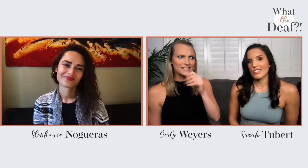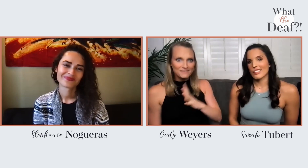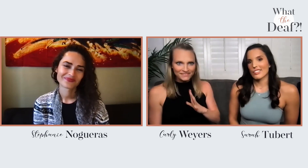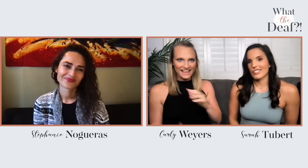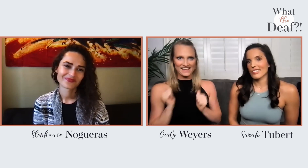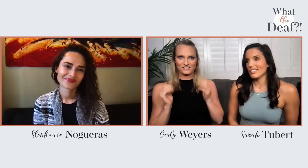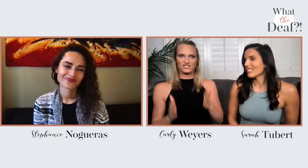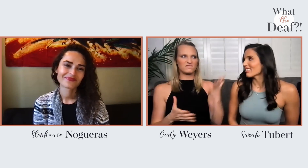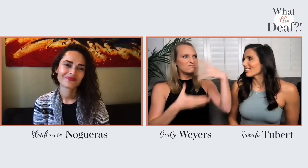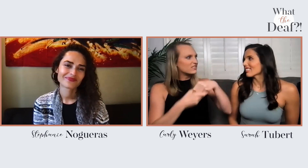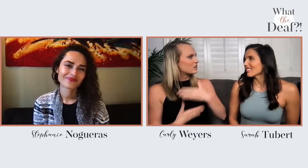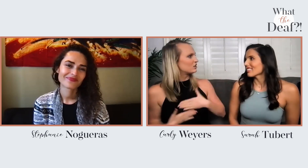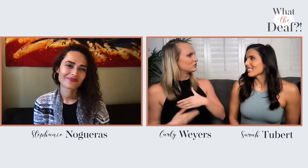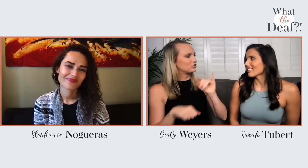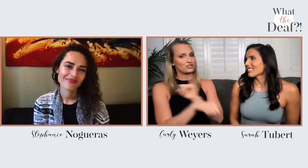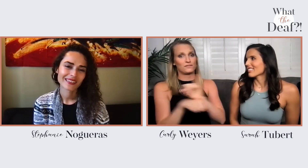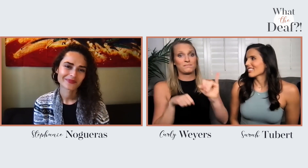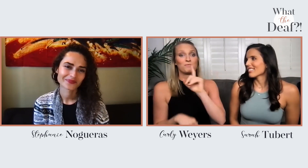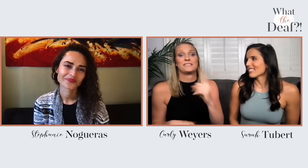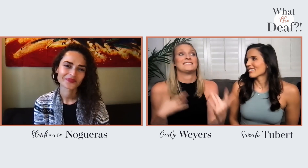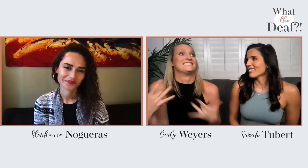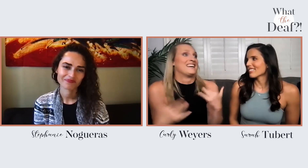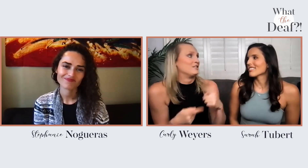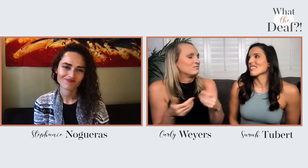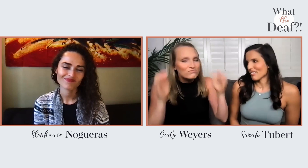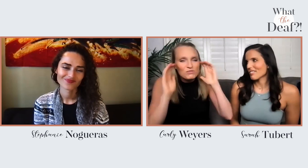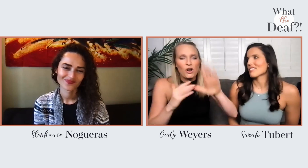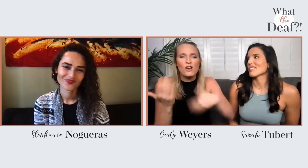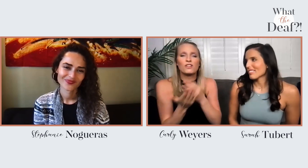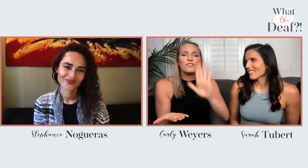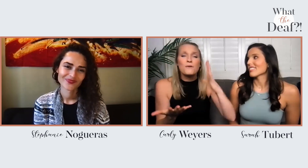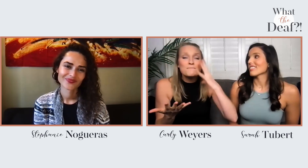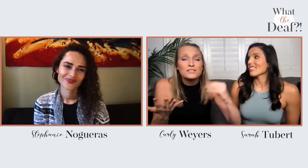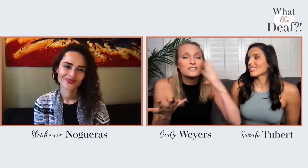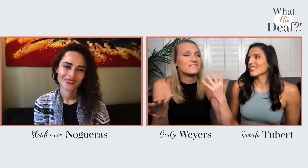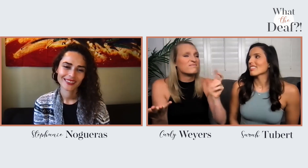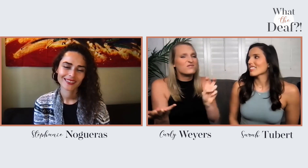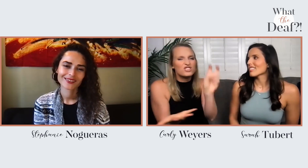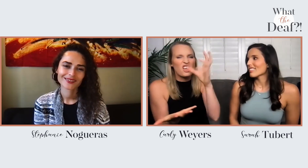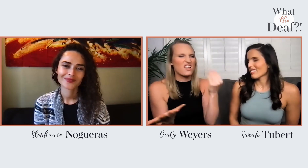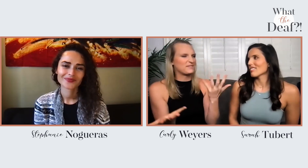She is a deaf female actress in the entertainment industry and we are so excited to hear all of your experiences,